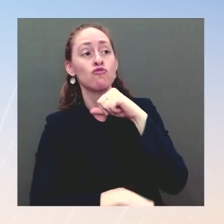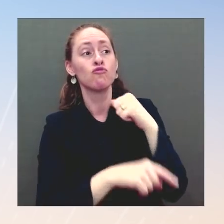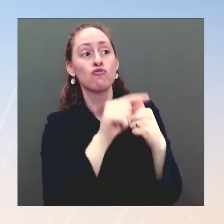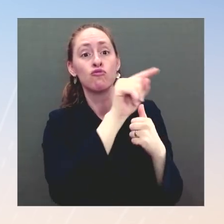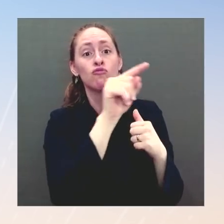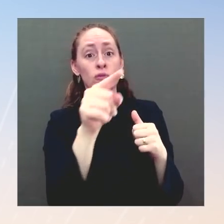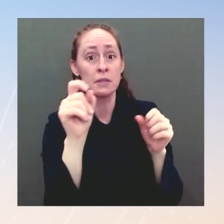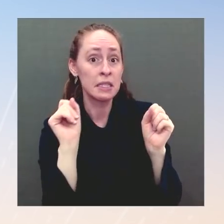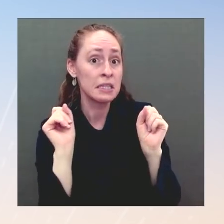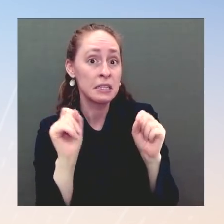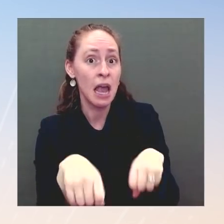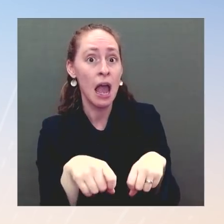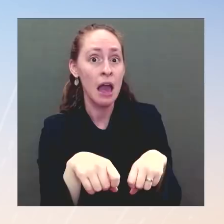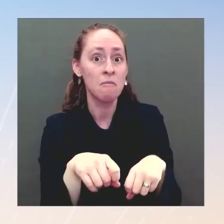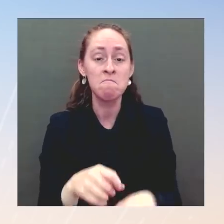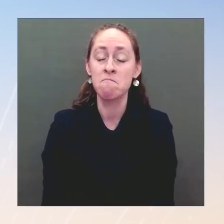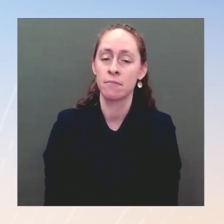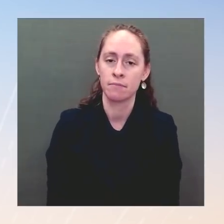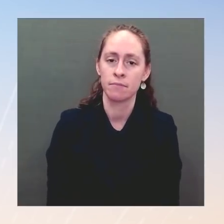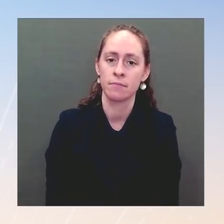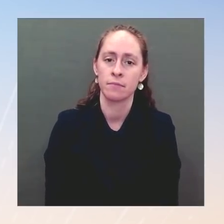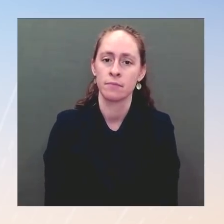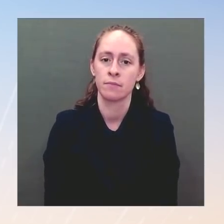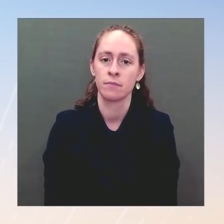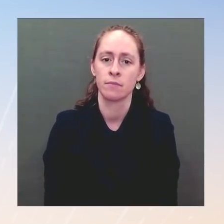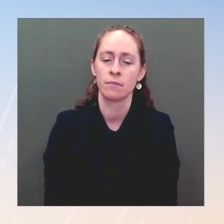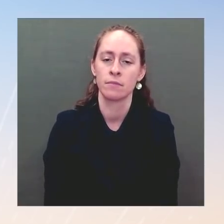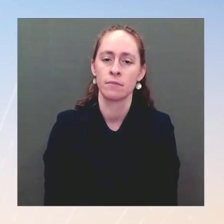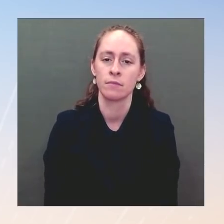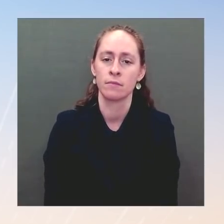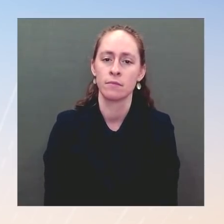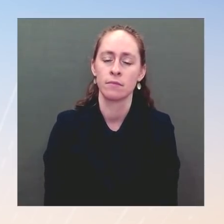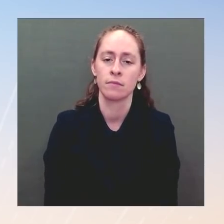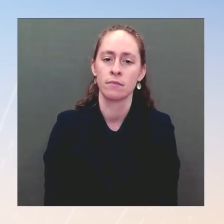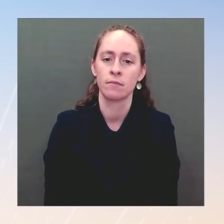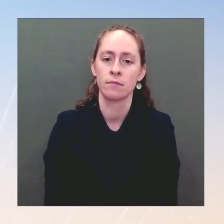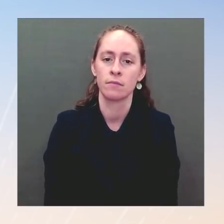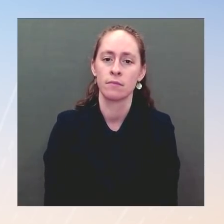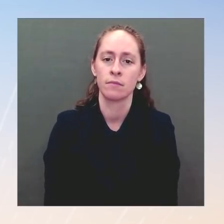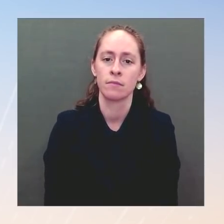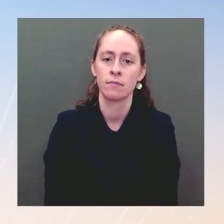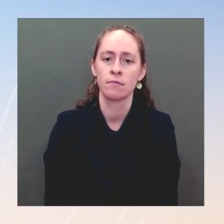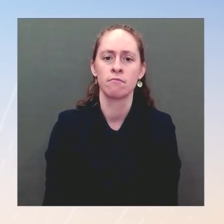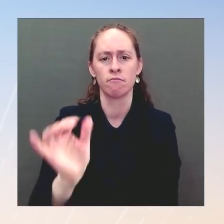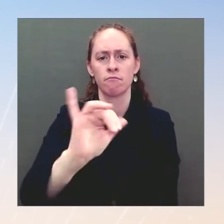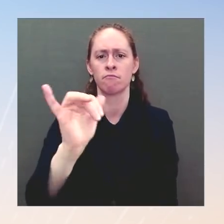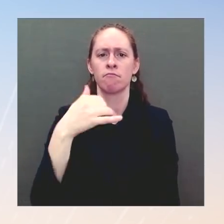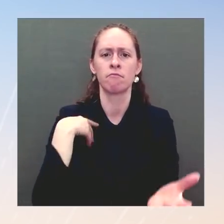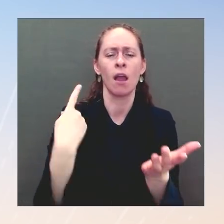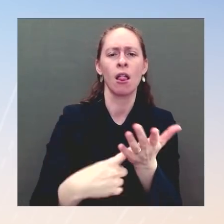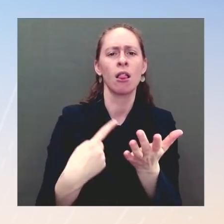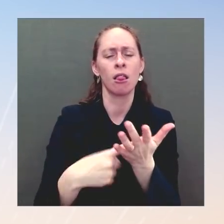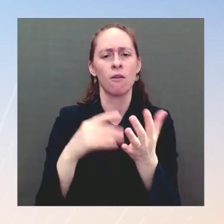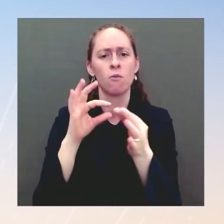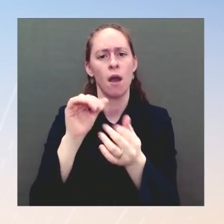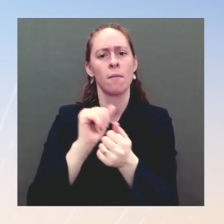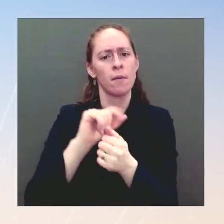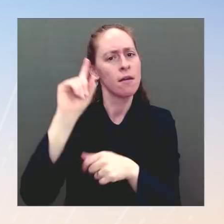And essentially, this means -- I know there's been a lot of -- some commentary out there -- some from Russia, of course -- that they have a rainy-day fund.